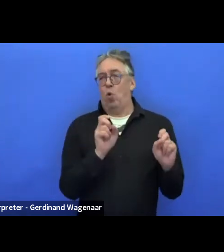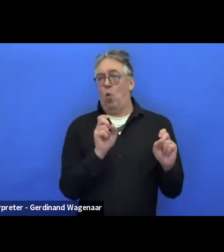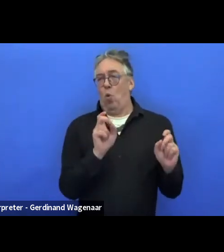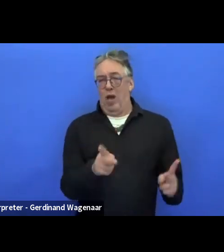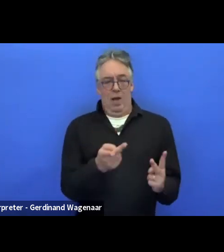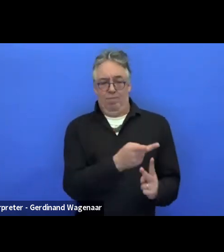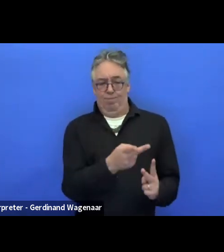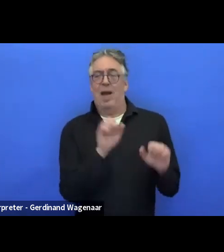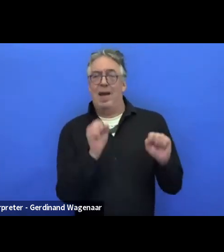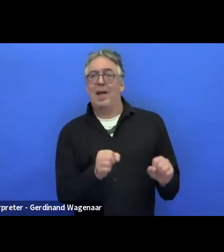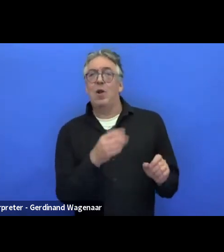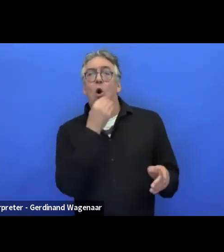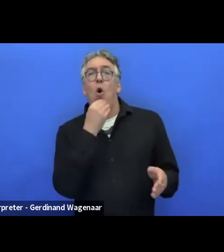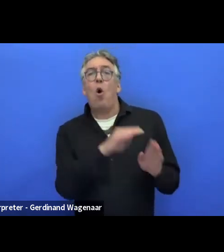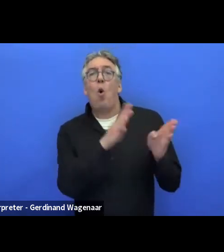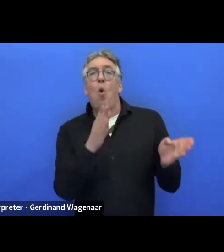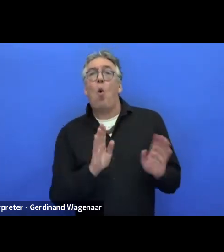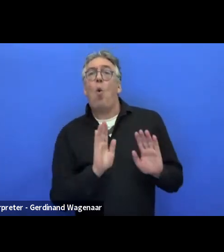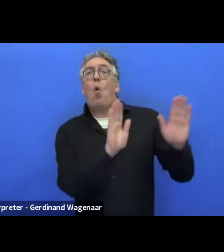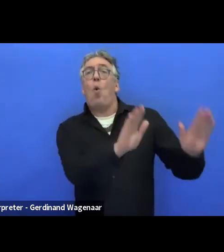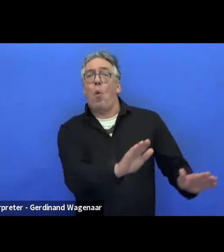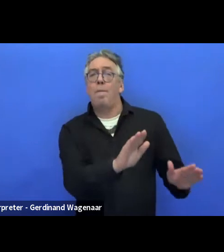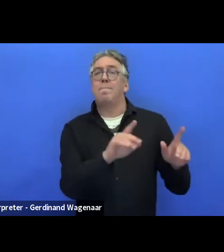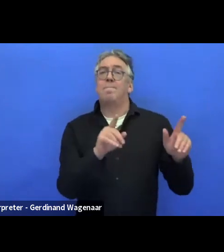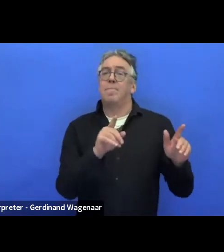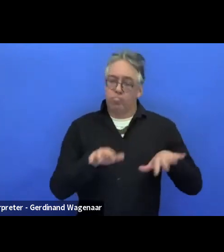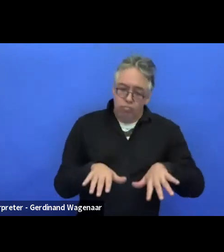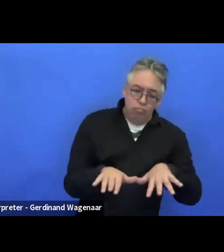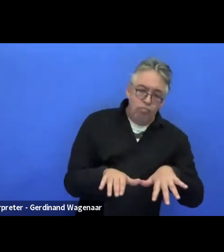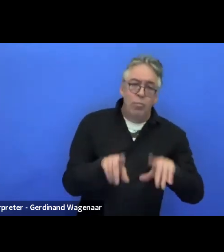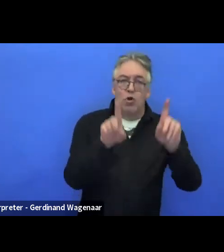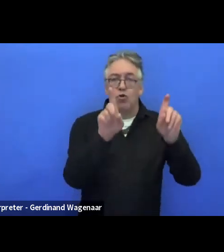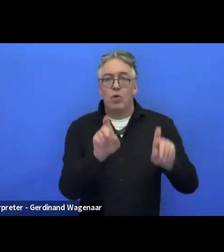Following the inquiry, we also sought feedback from the complainant themselves